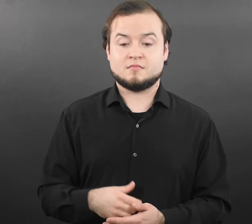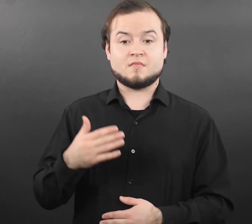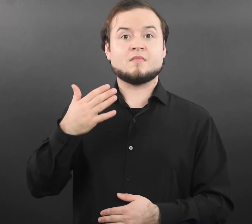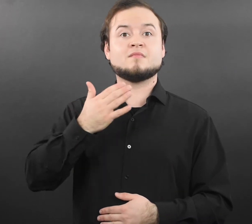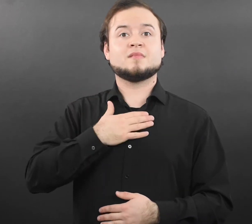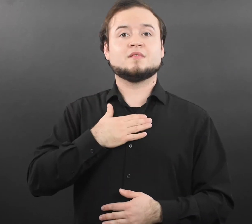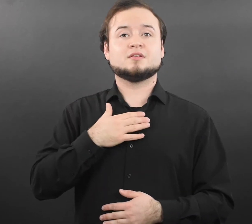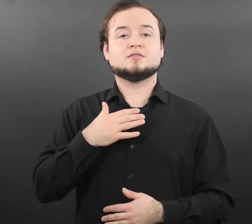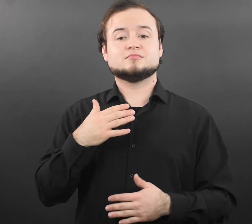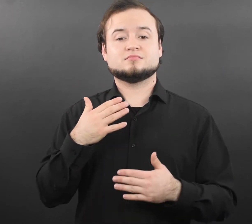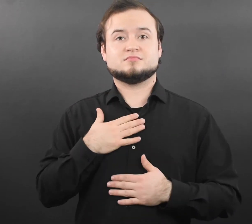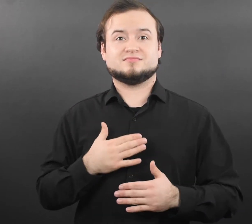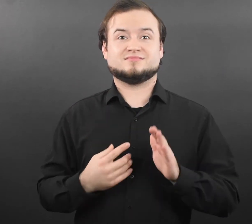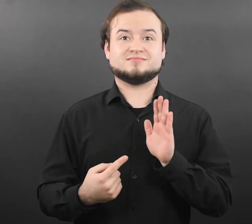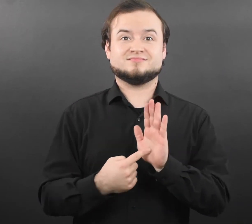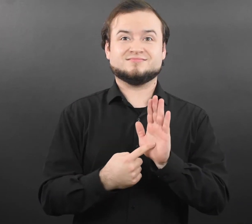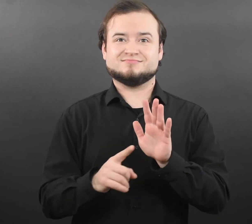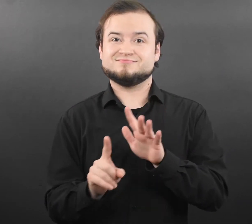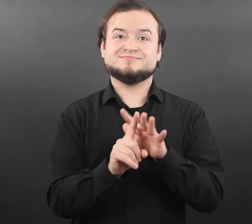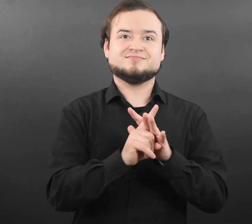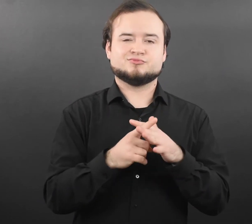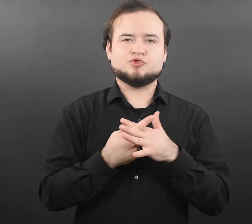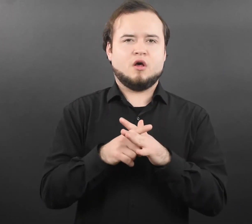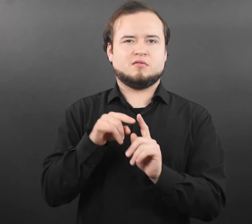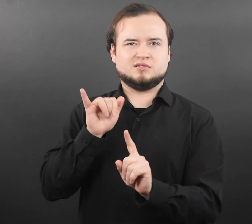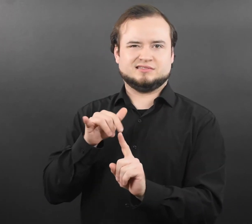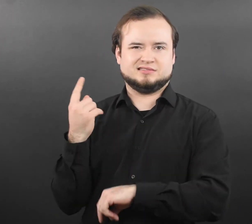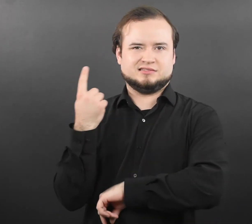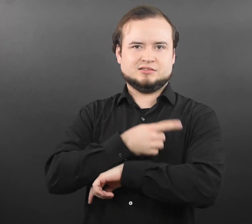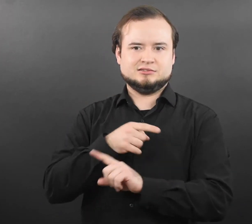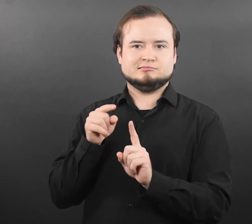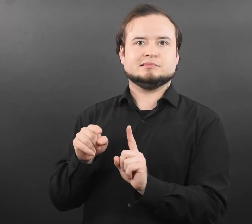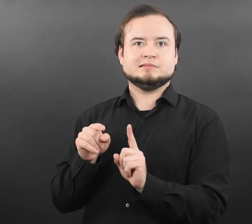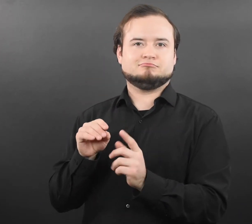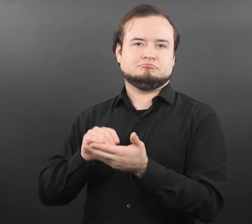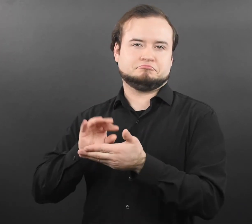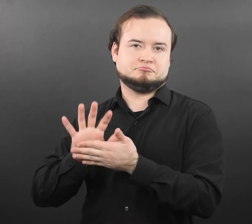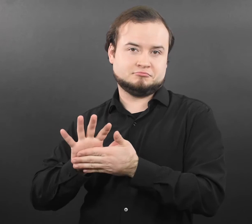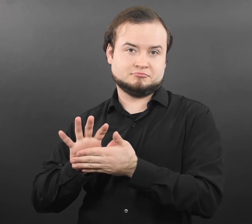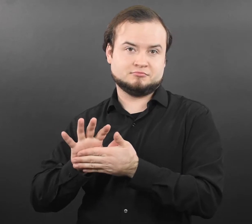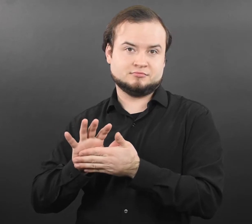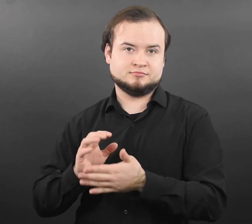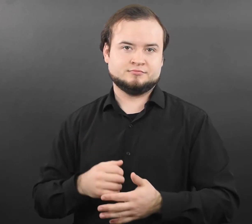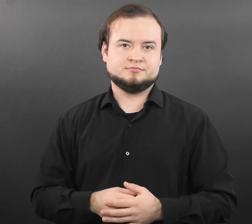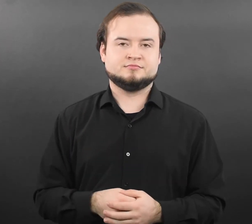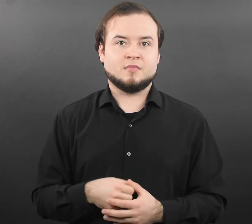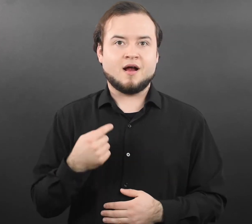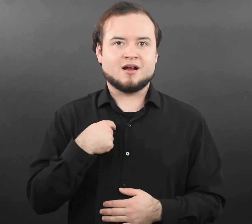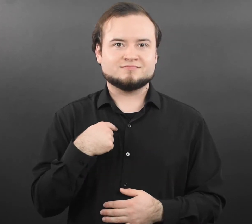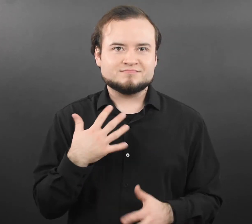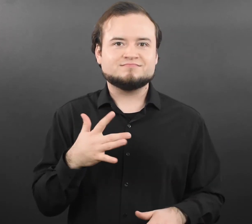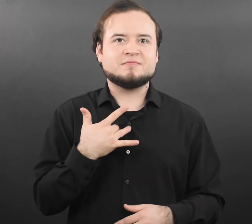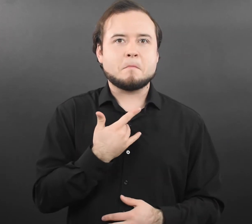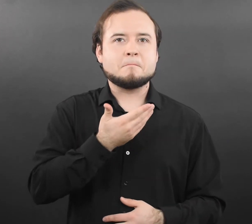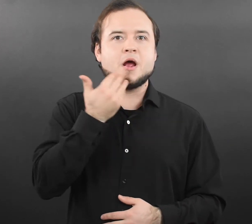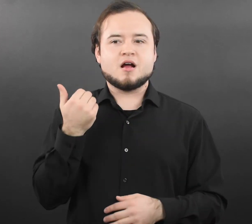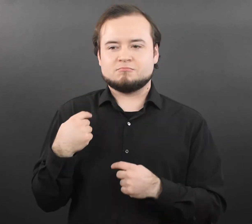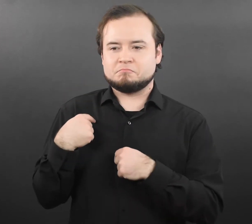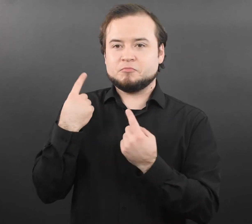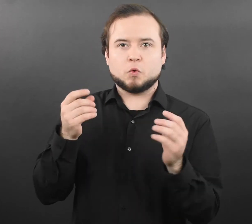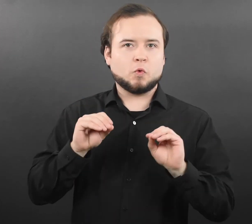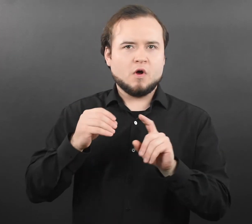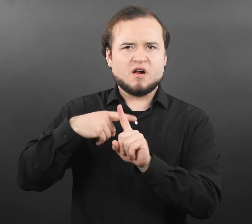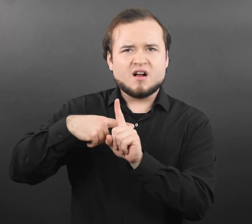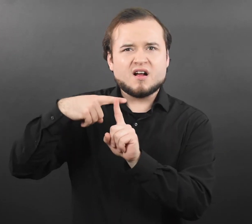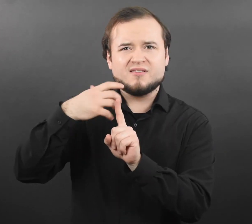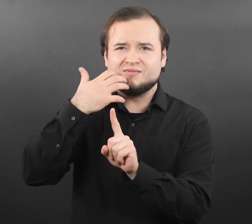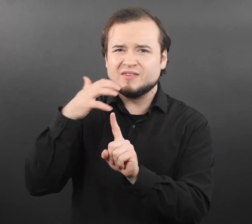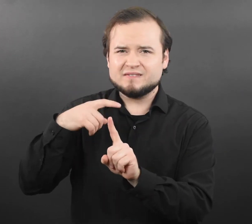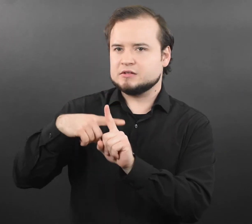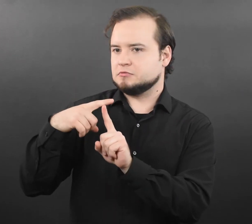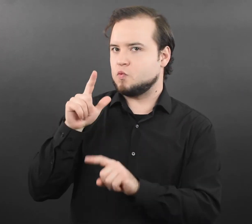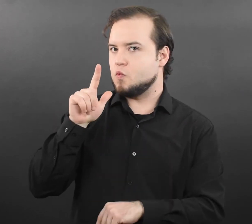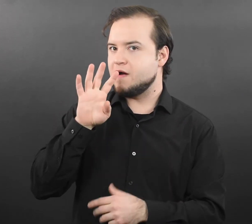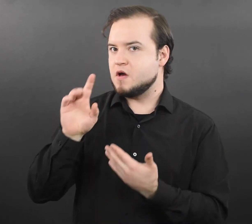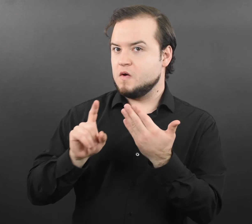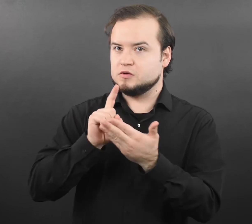My symptoms started on (fill in date). I feel better and have been fever-free for 24 hours.